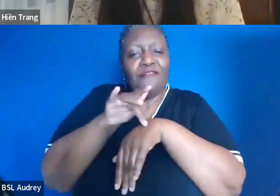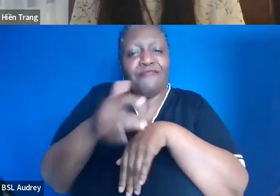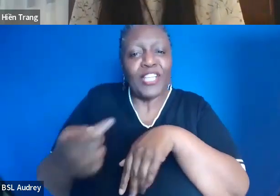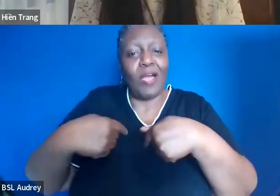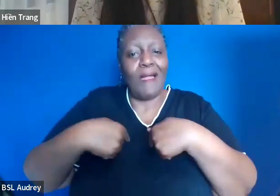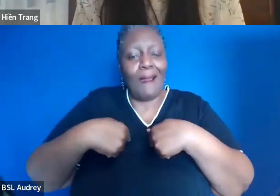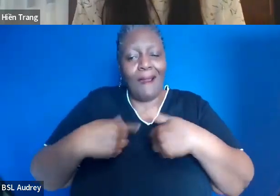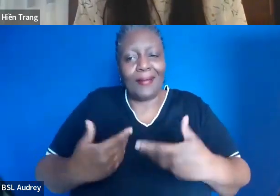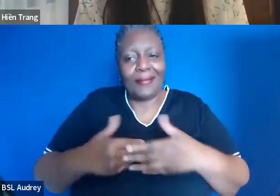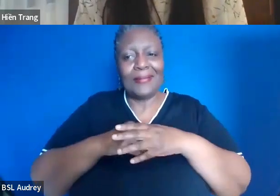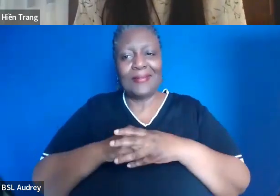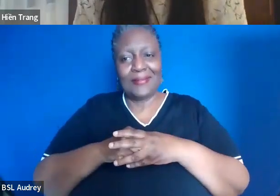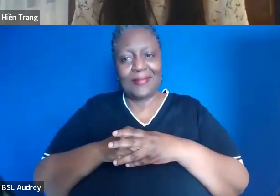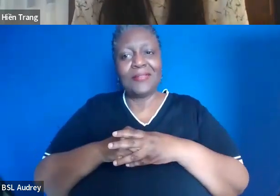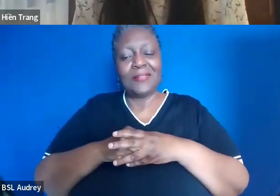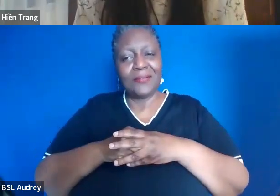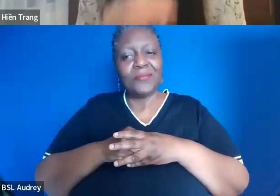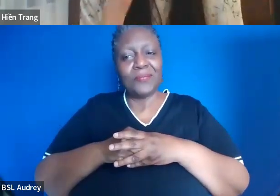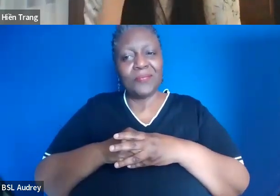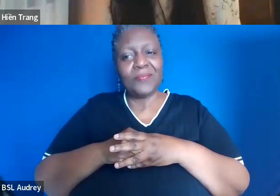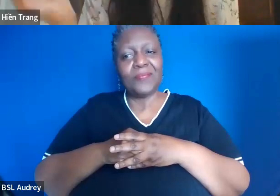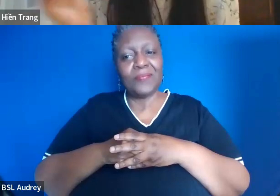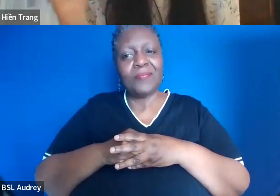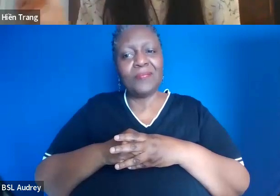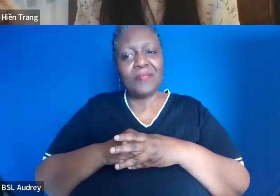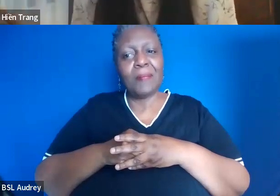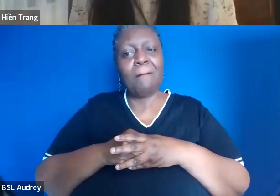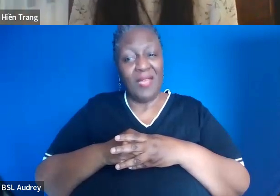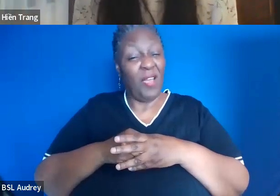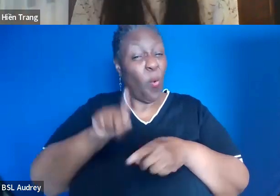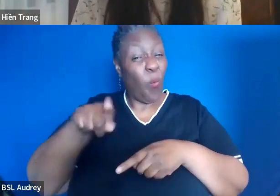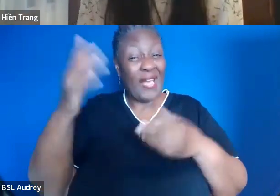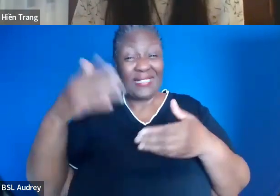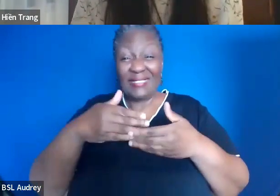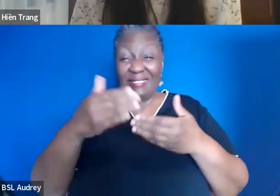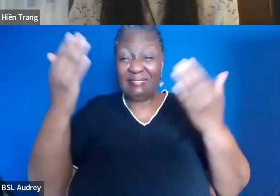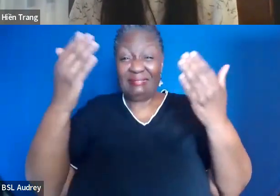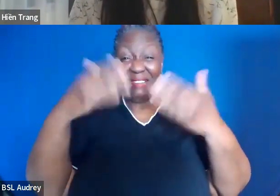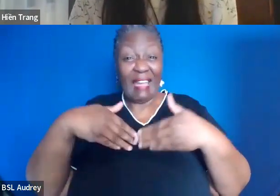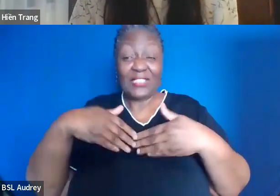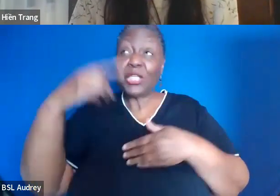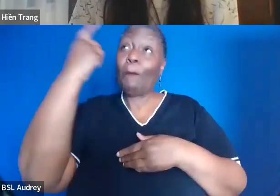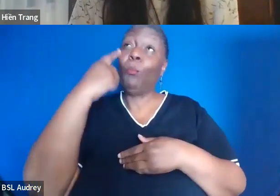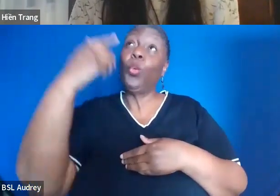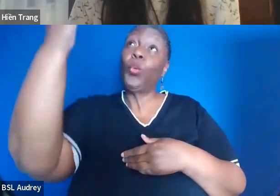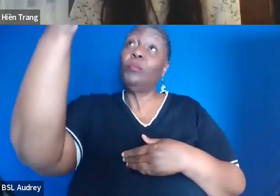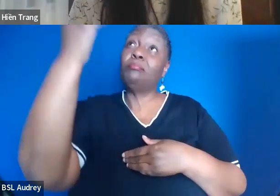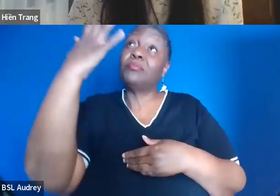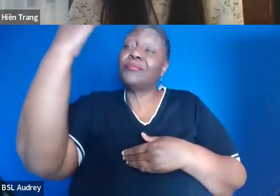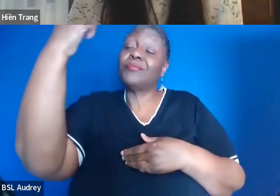uh and it all started it all happened in one night when moon leaves night at that time I